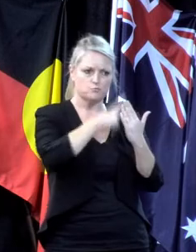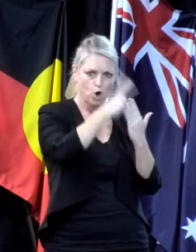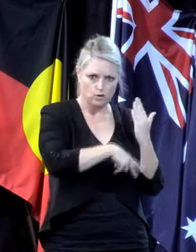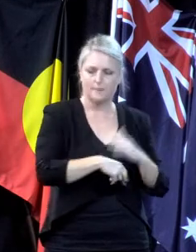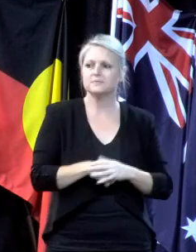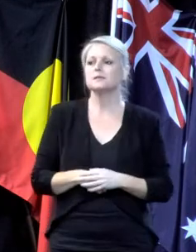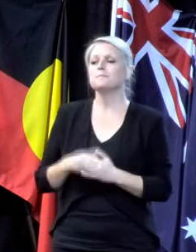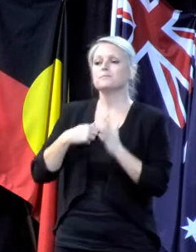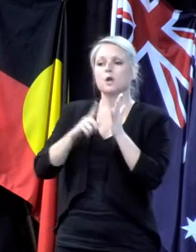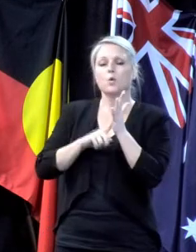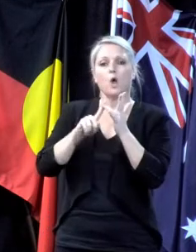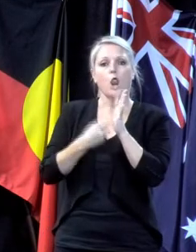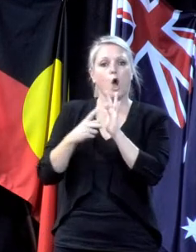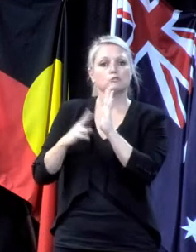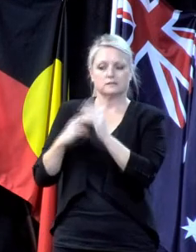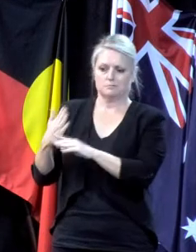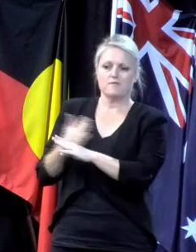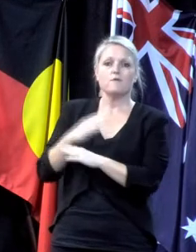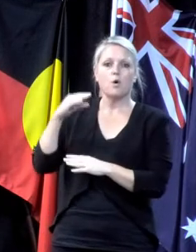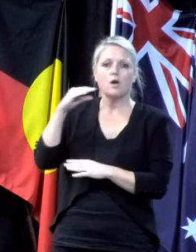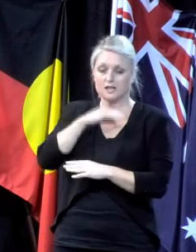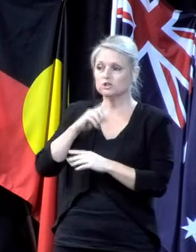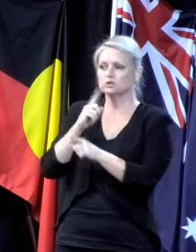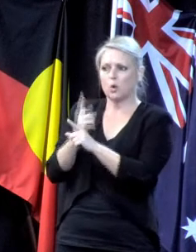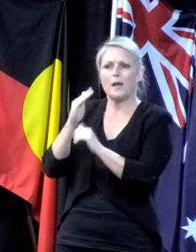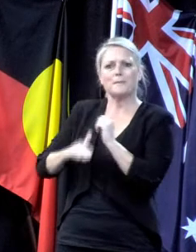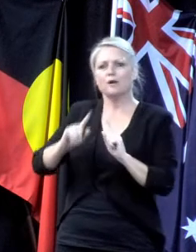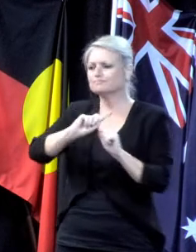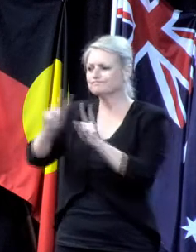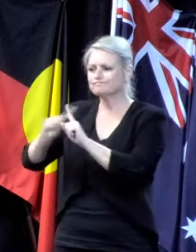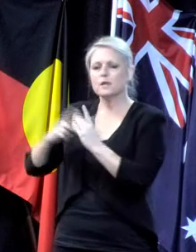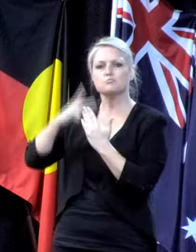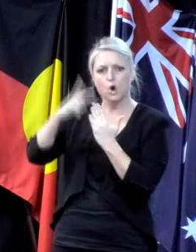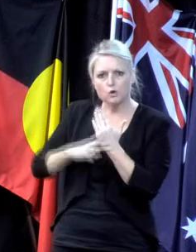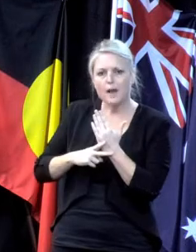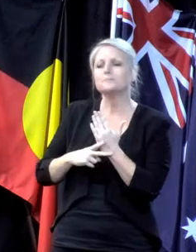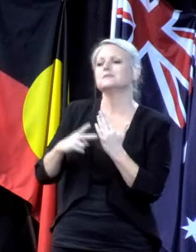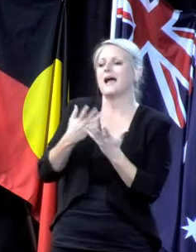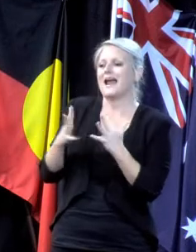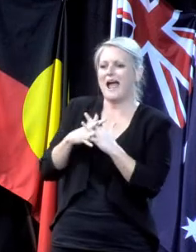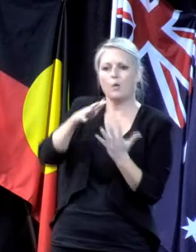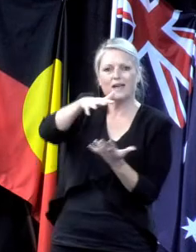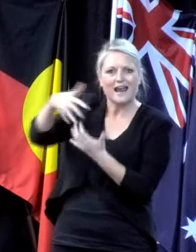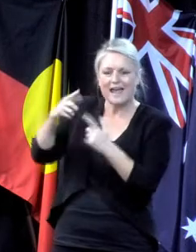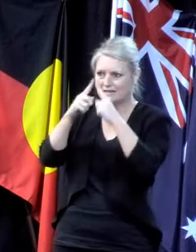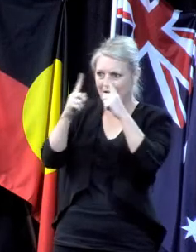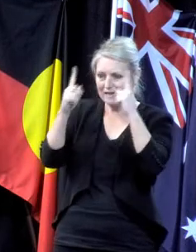some measures there as well. That ranges from attendance to academic data as well. I’m just going to get a nod from her over in the corner as well. Yes.